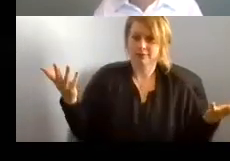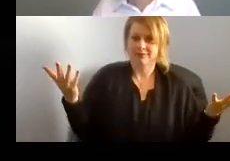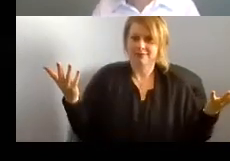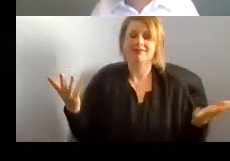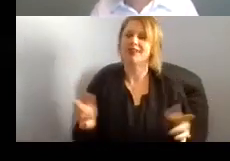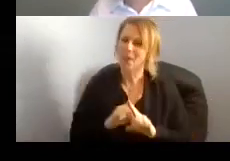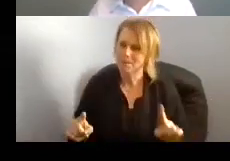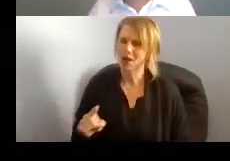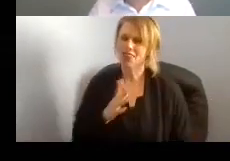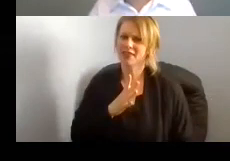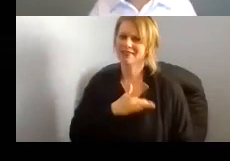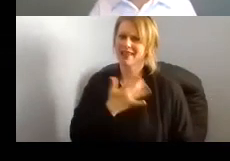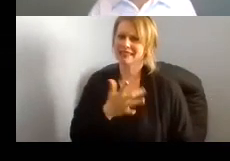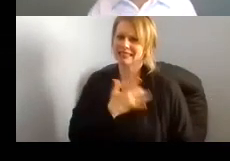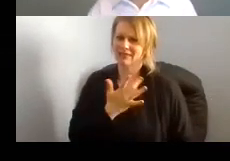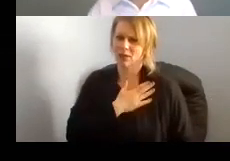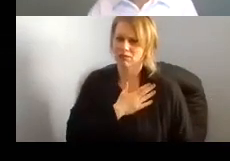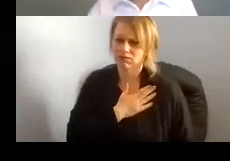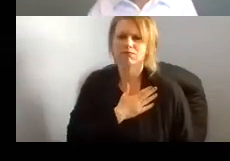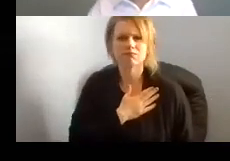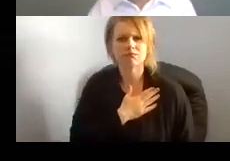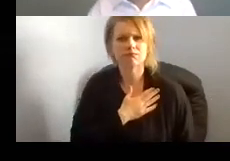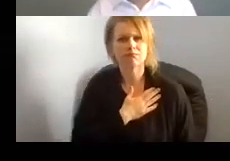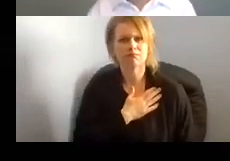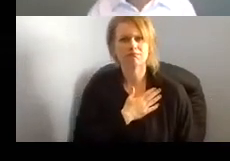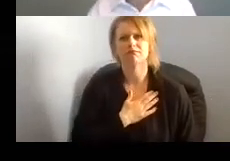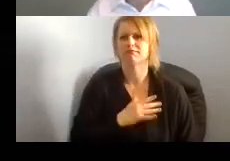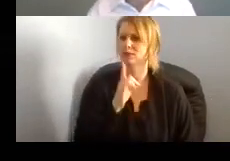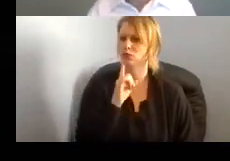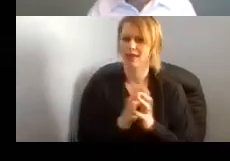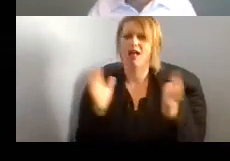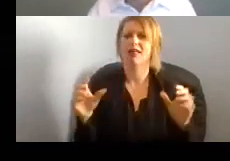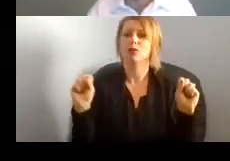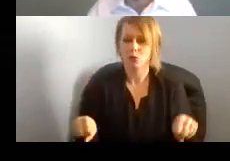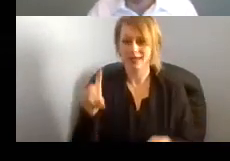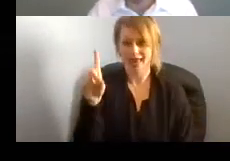people can have is really – there is a lot you can do if you think about it.